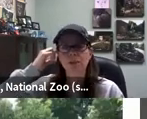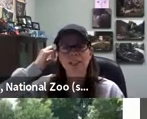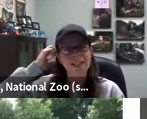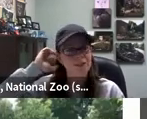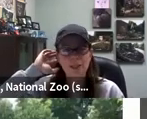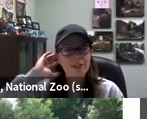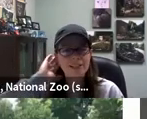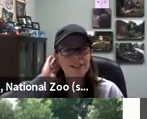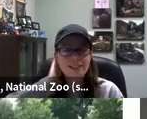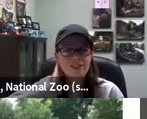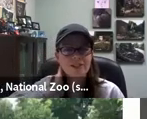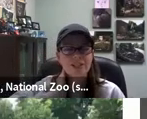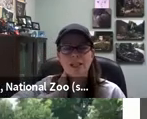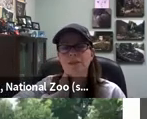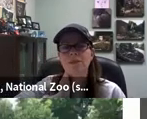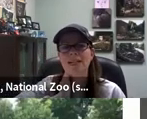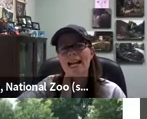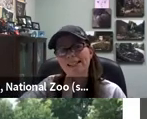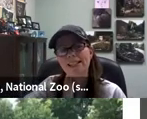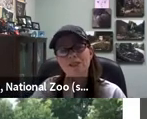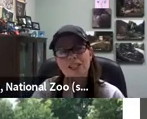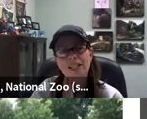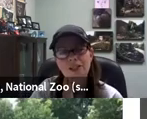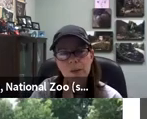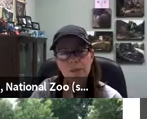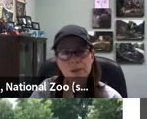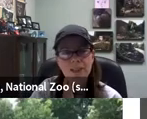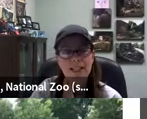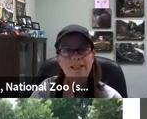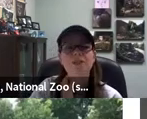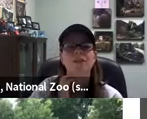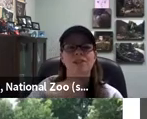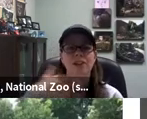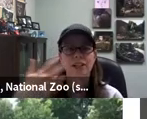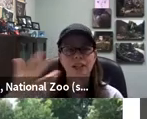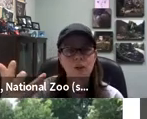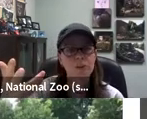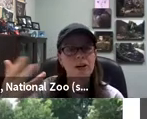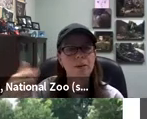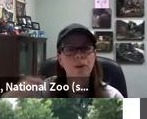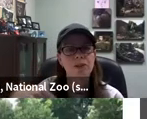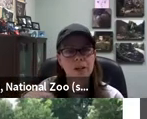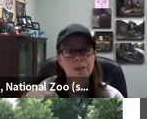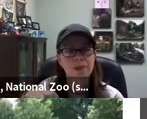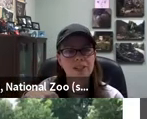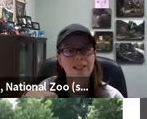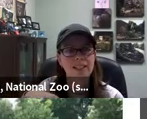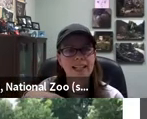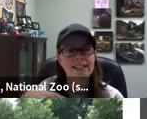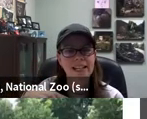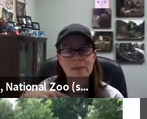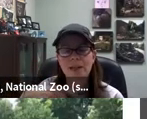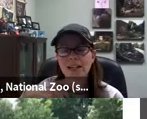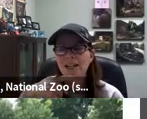plants... for some reason the deer don't seem to be as interested in tropical plants, so I've started incorporating